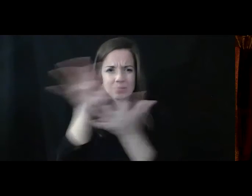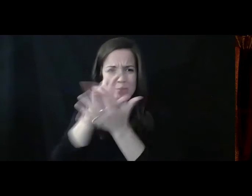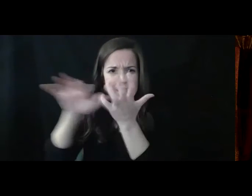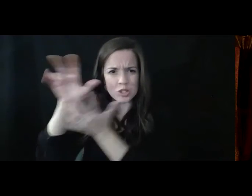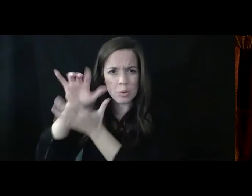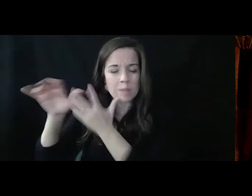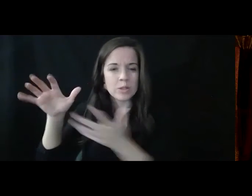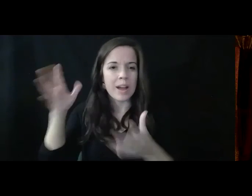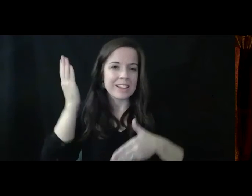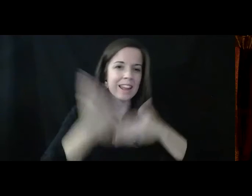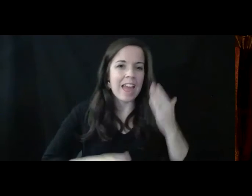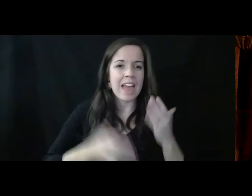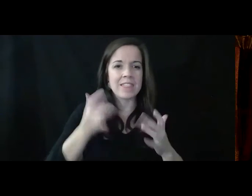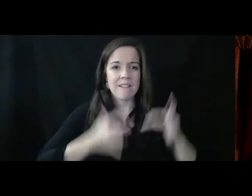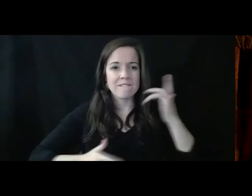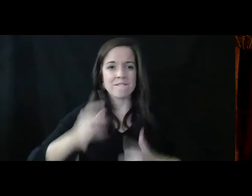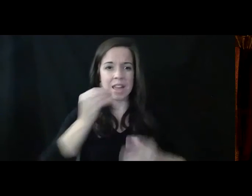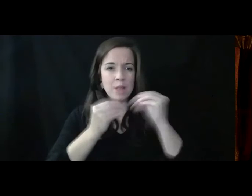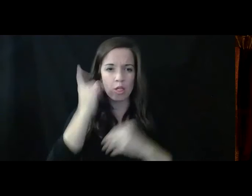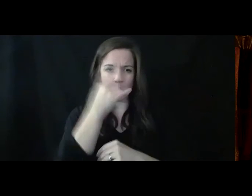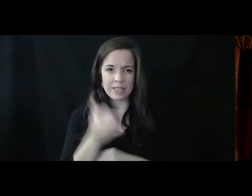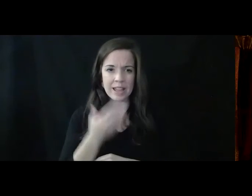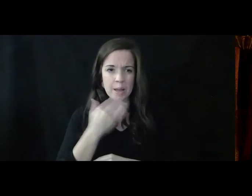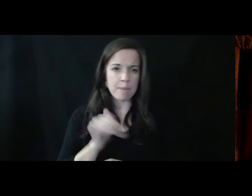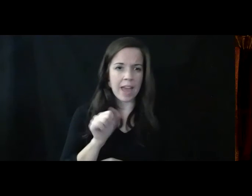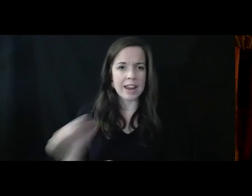looking like a badass bitch/queen/goddess doing it.